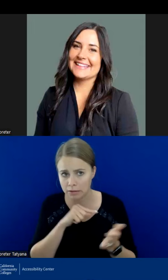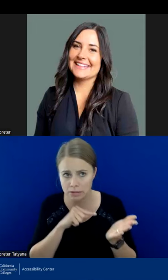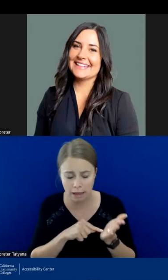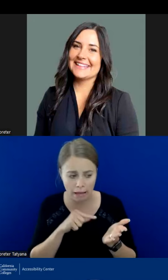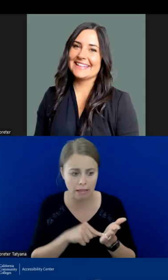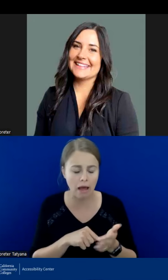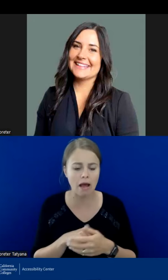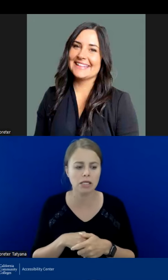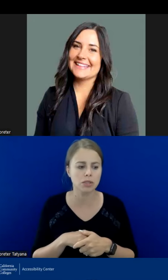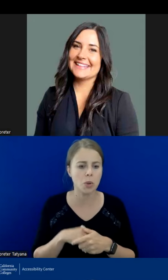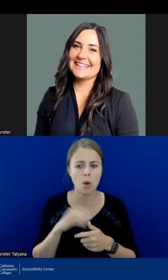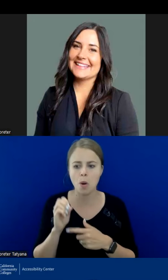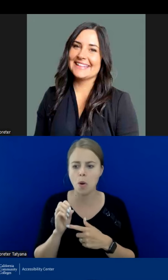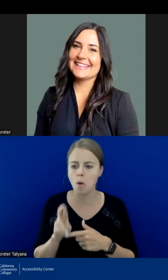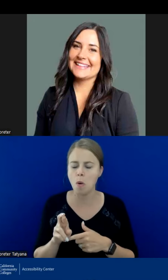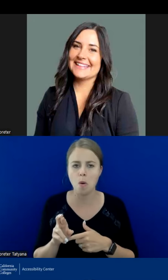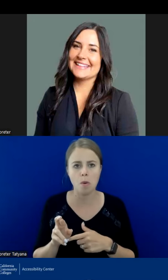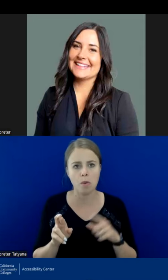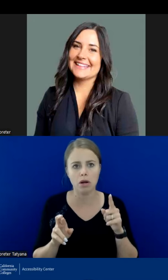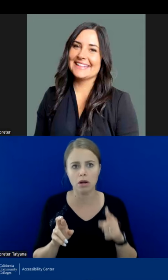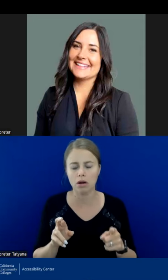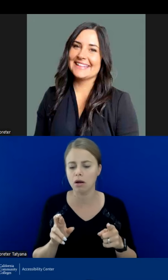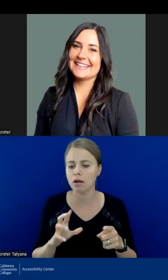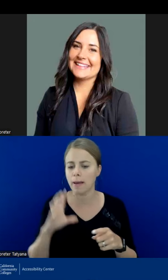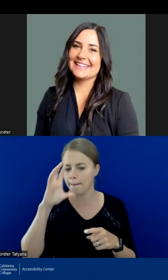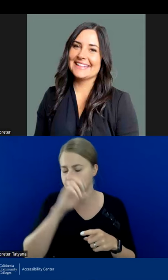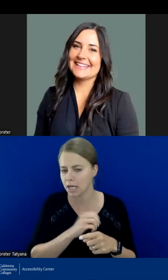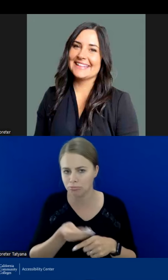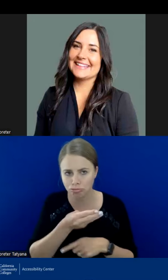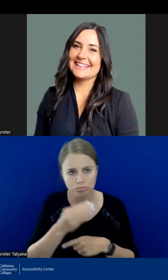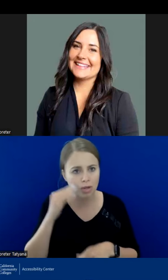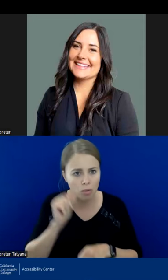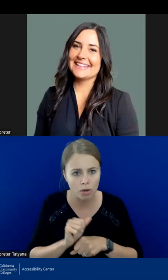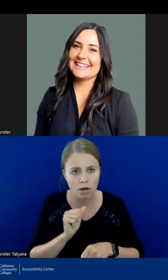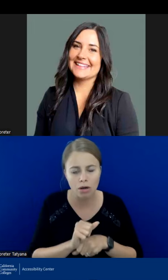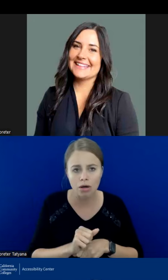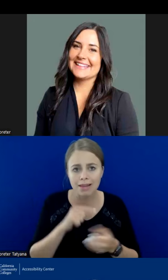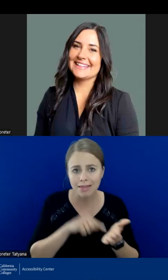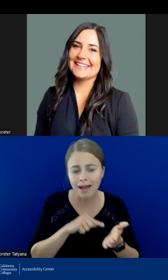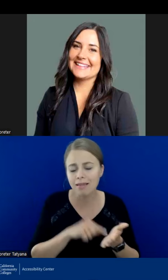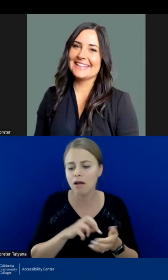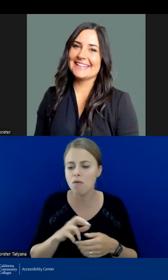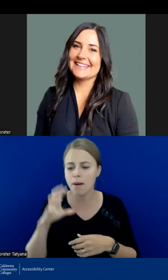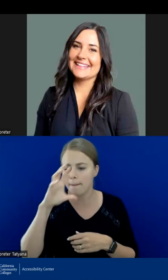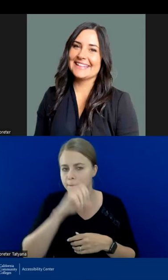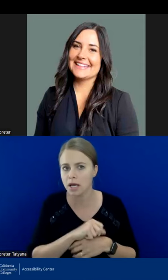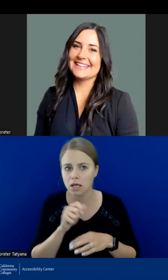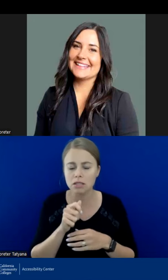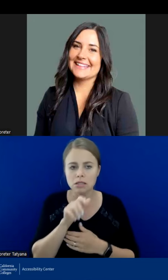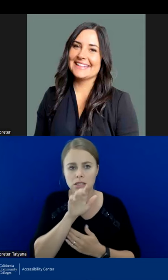or depending on work, or may miss some in-person events.